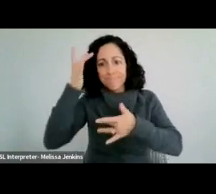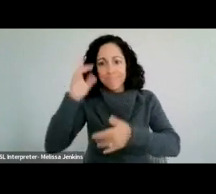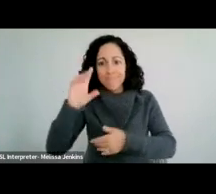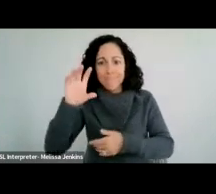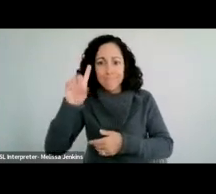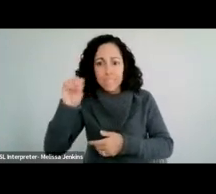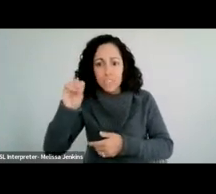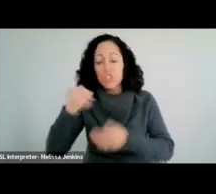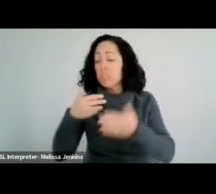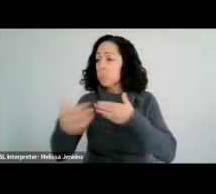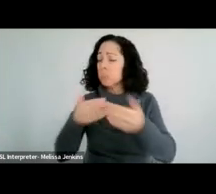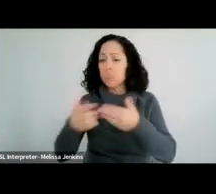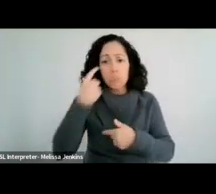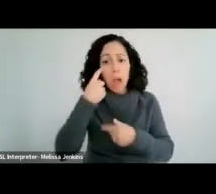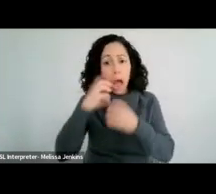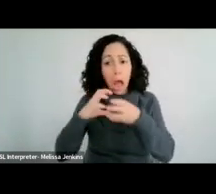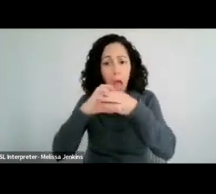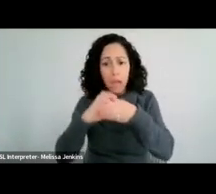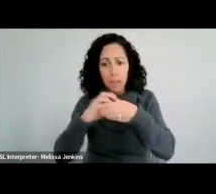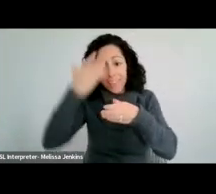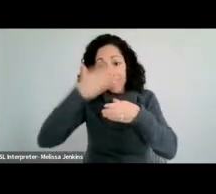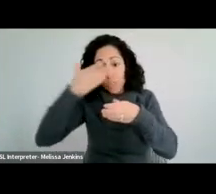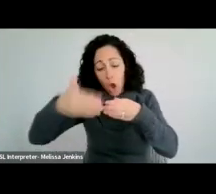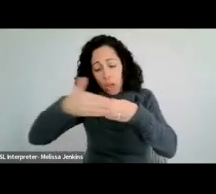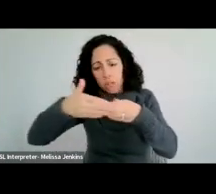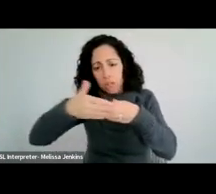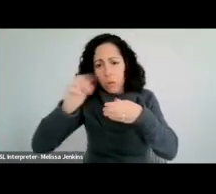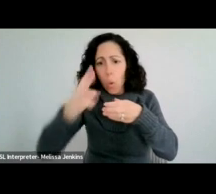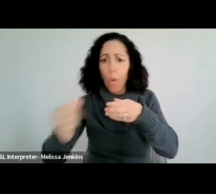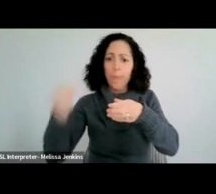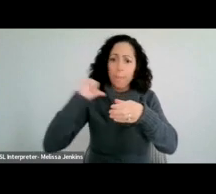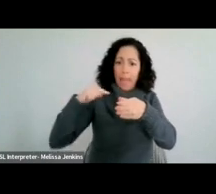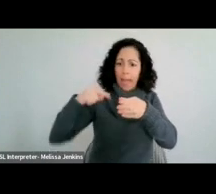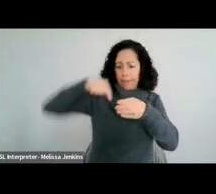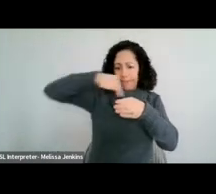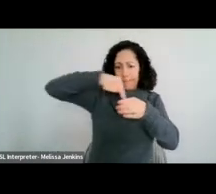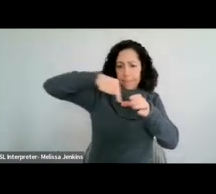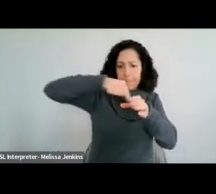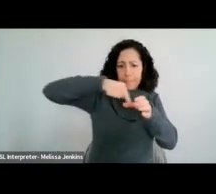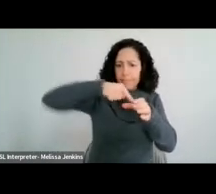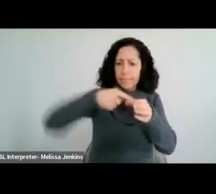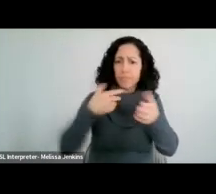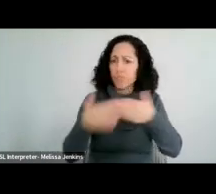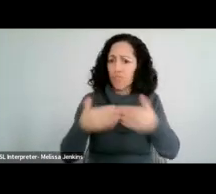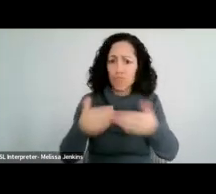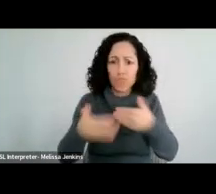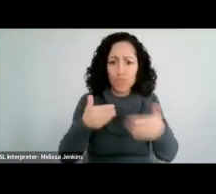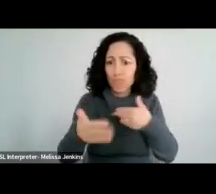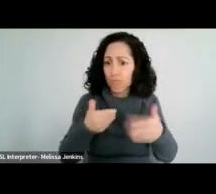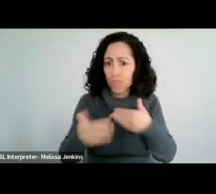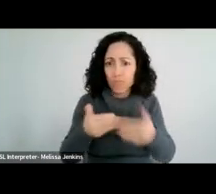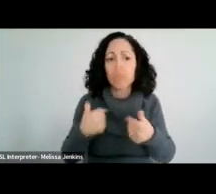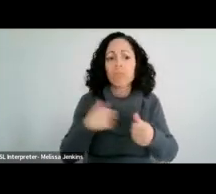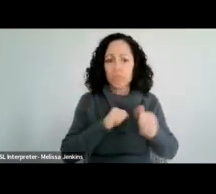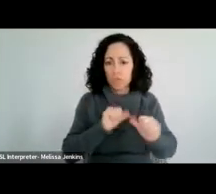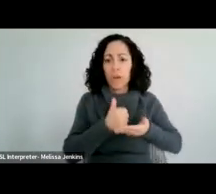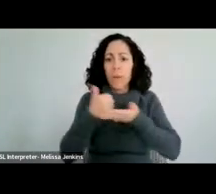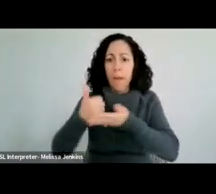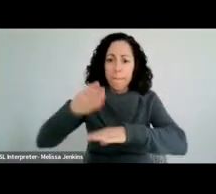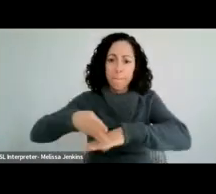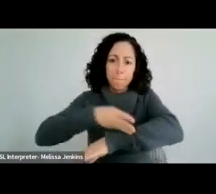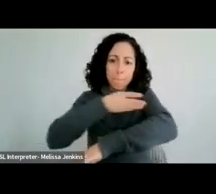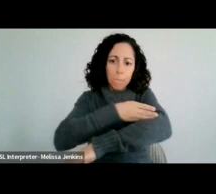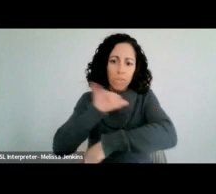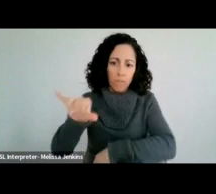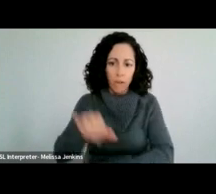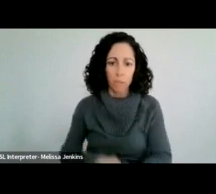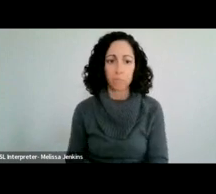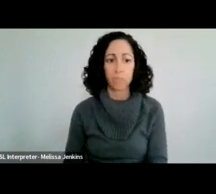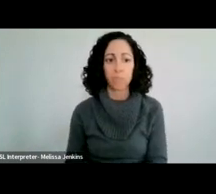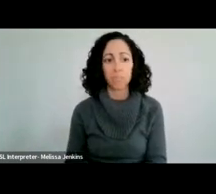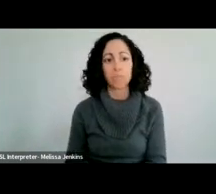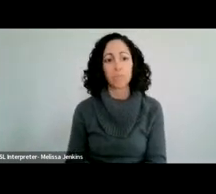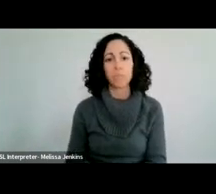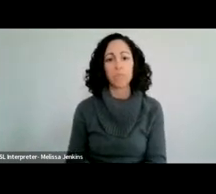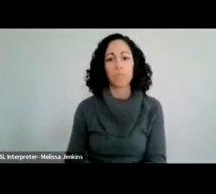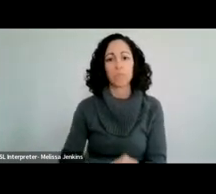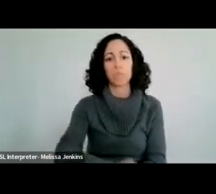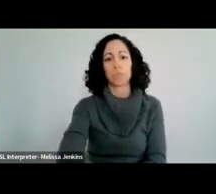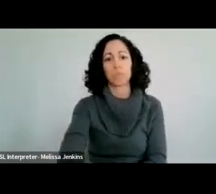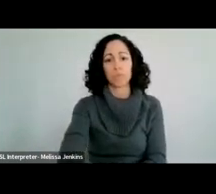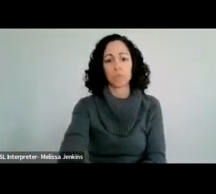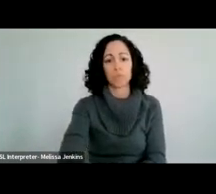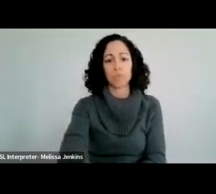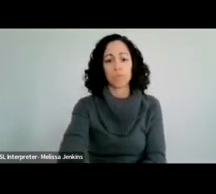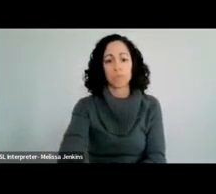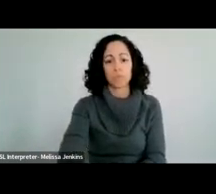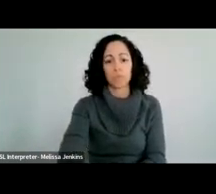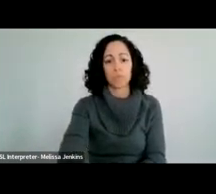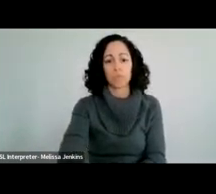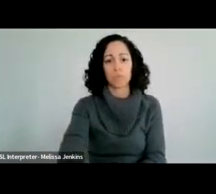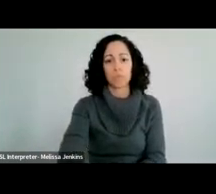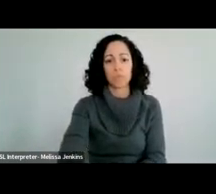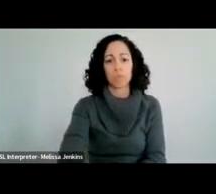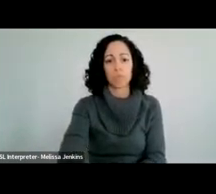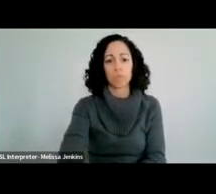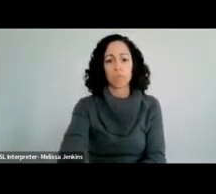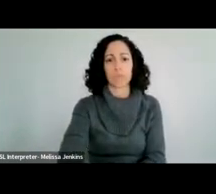or Fuchs endothelial corneal dystrophy, which is at the cornea, or the front of the eye.